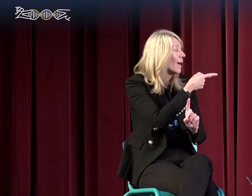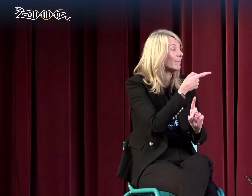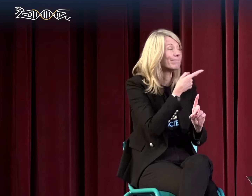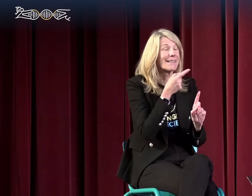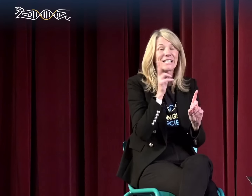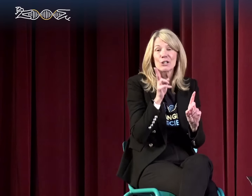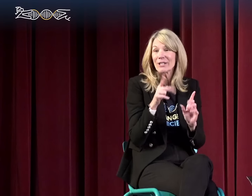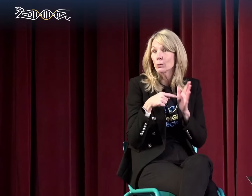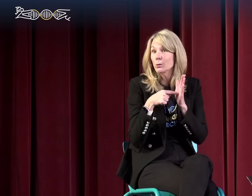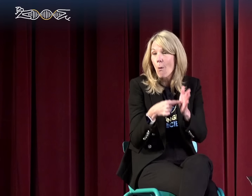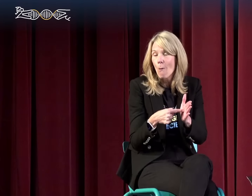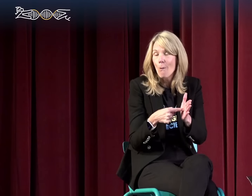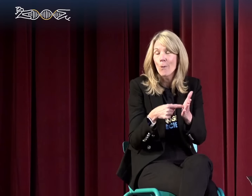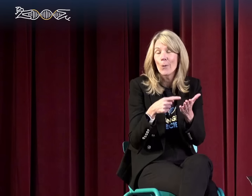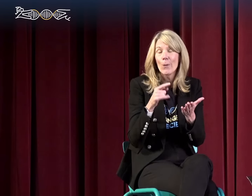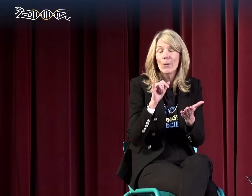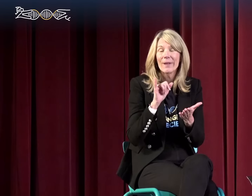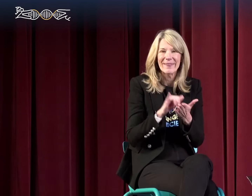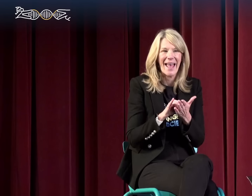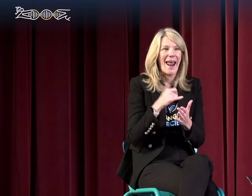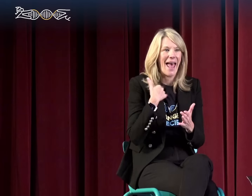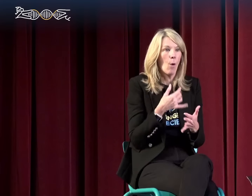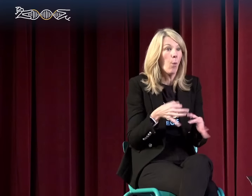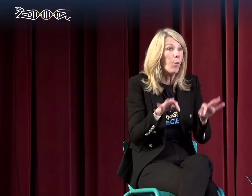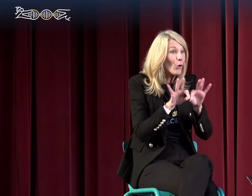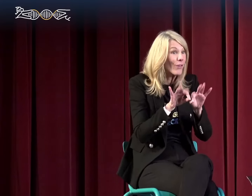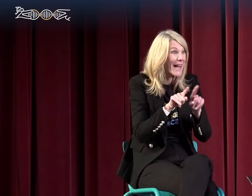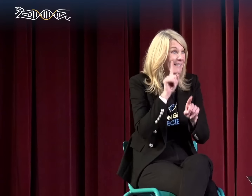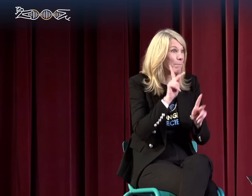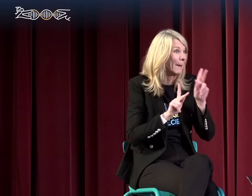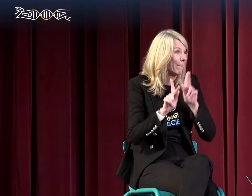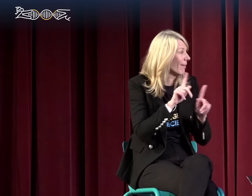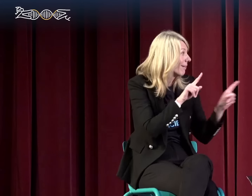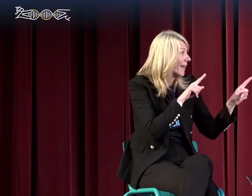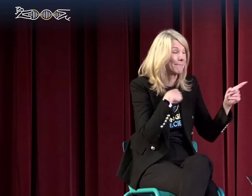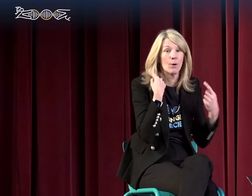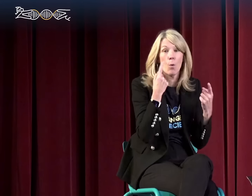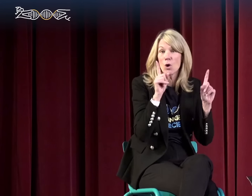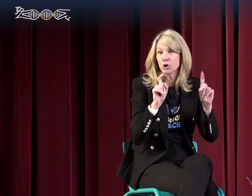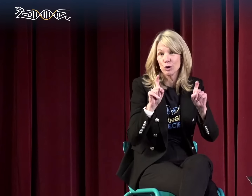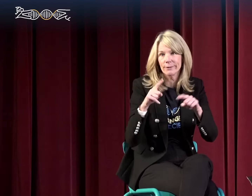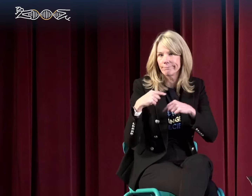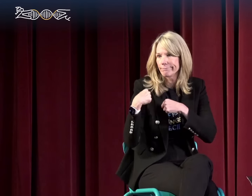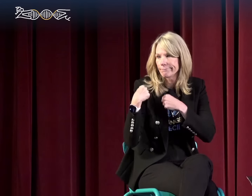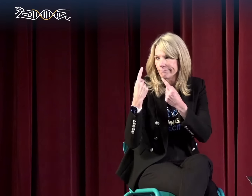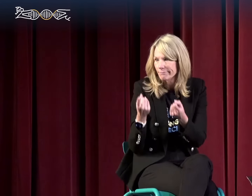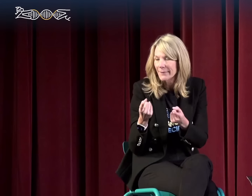History shows that our worth as Deaf individuals has been questioned throughout time.